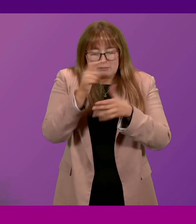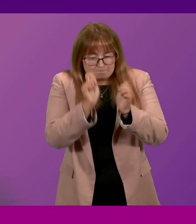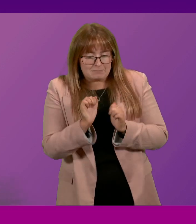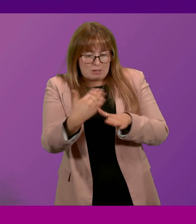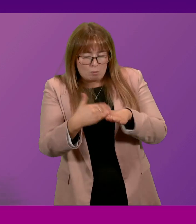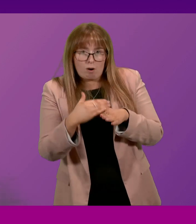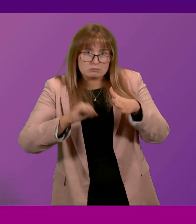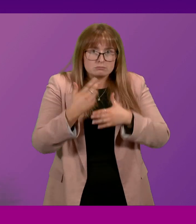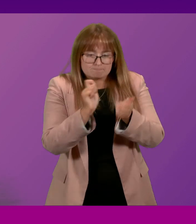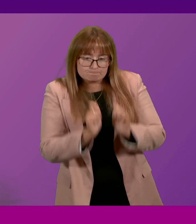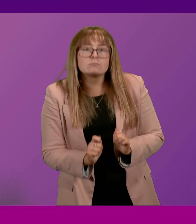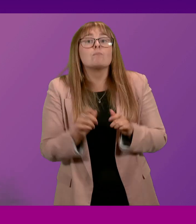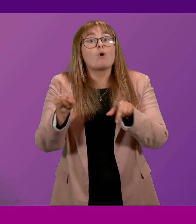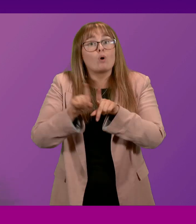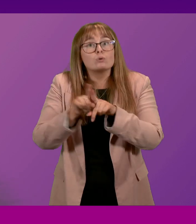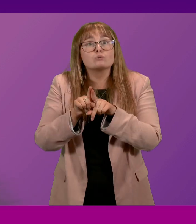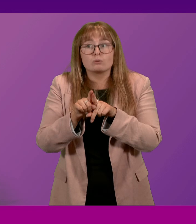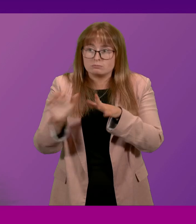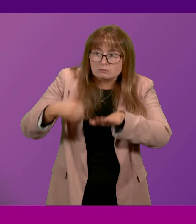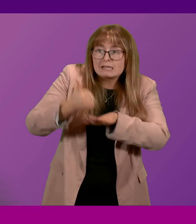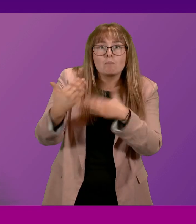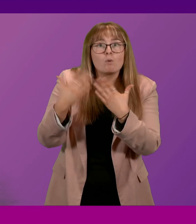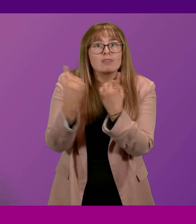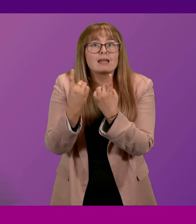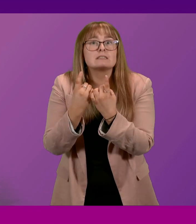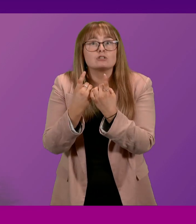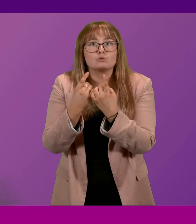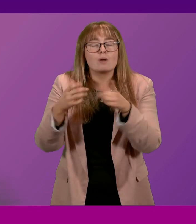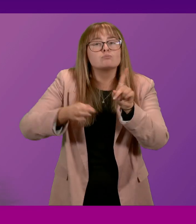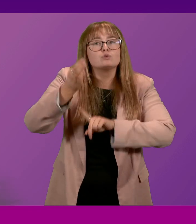and we are putting in place resources to improve the levels of attendance in our schools,